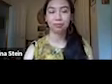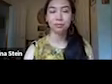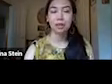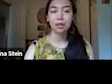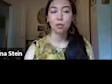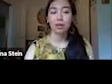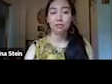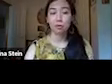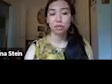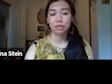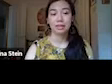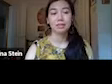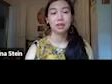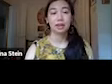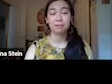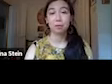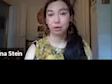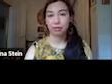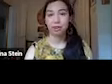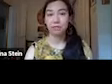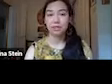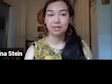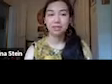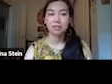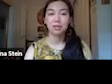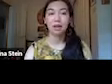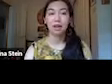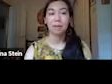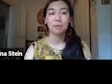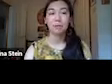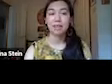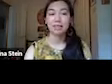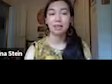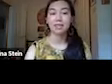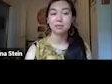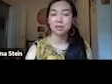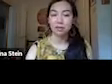One in four Australians, or 25%, attend the arts specifically